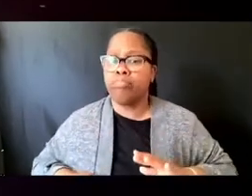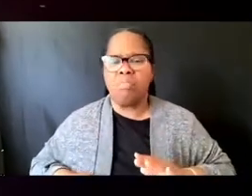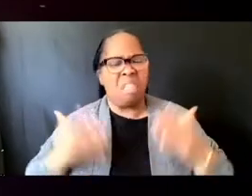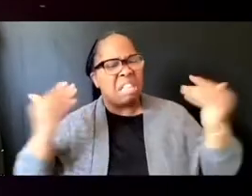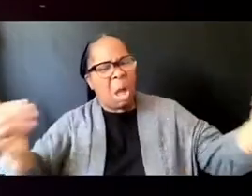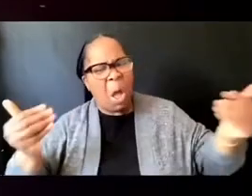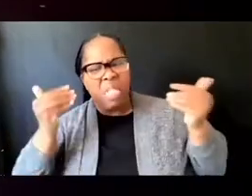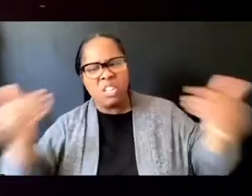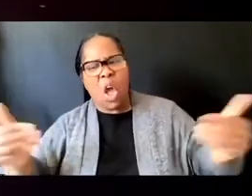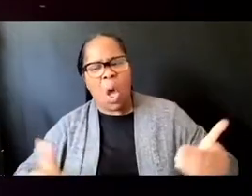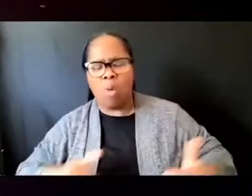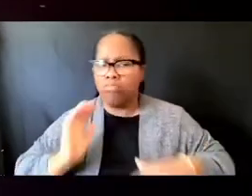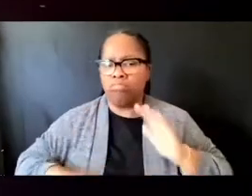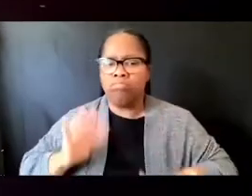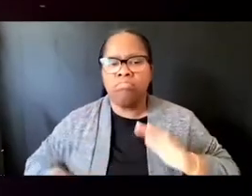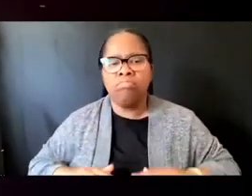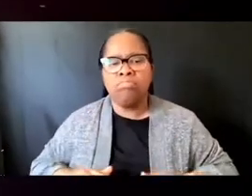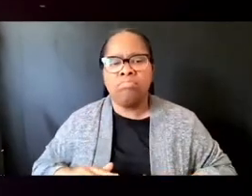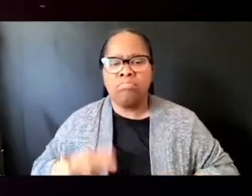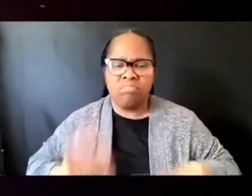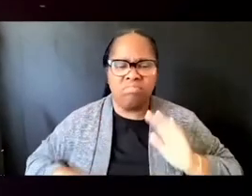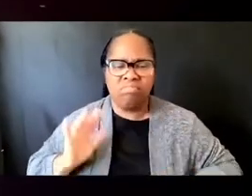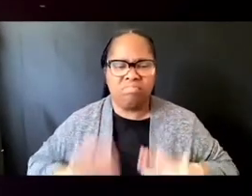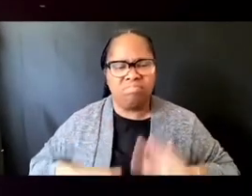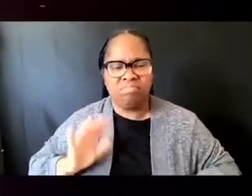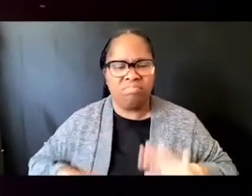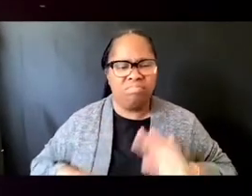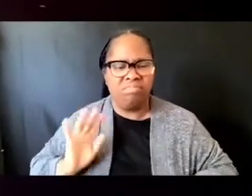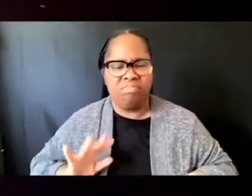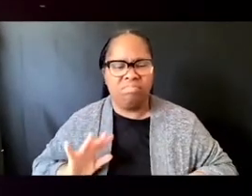Let's go. (drums playing)